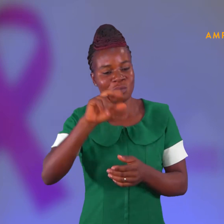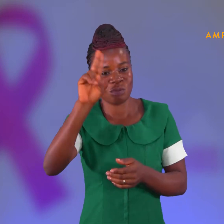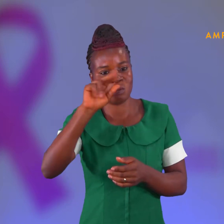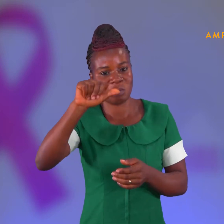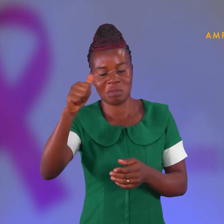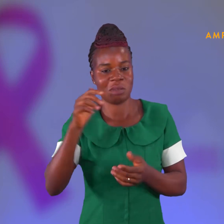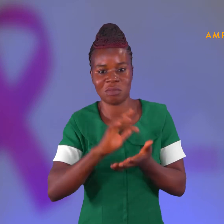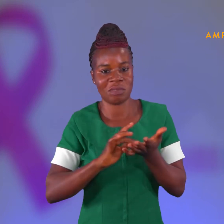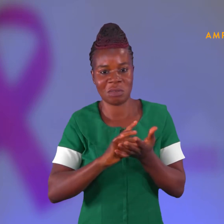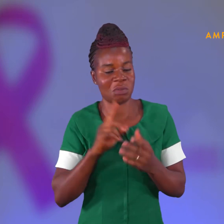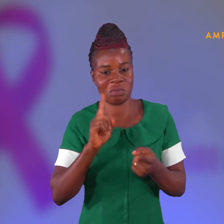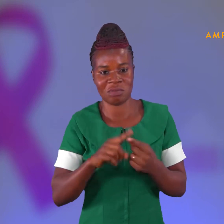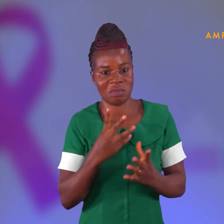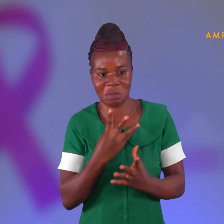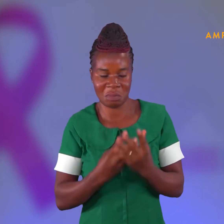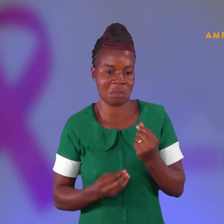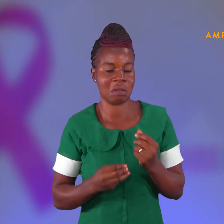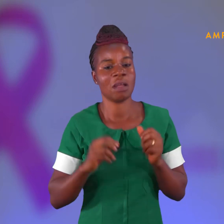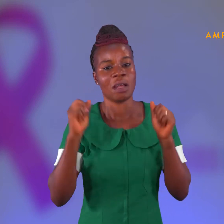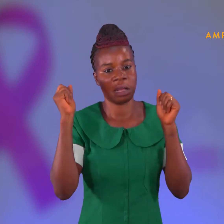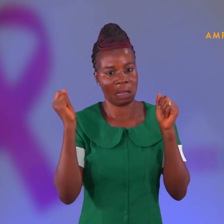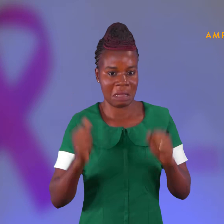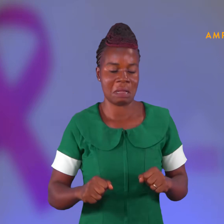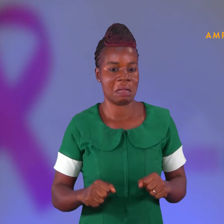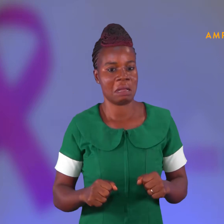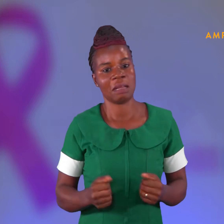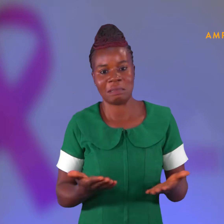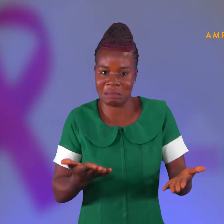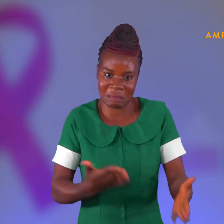You can die if you use herbs or other illegal medicines to attempt an abortion.